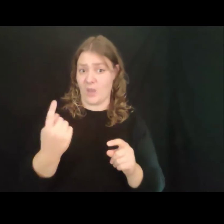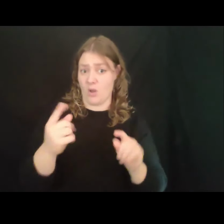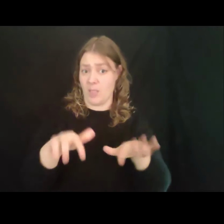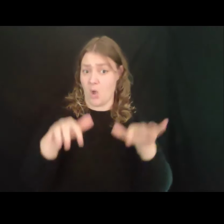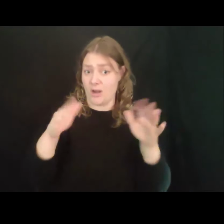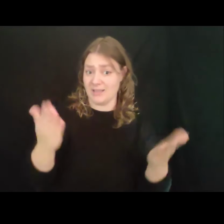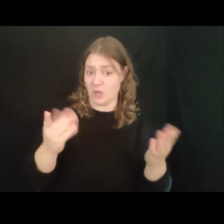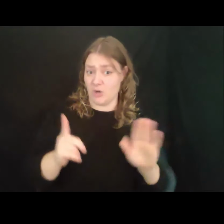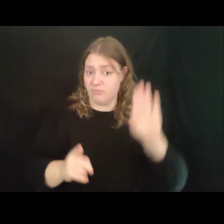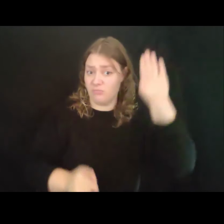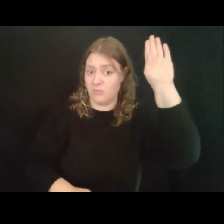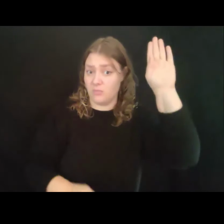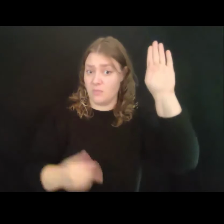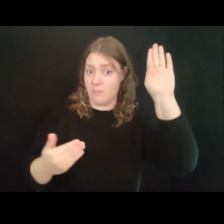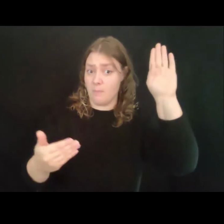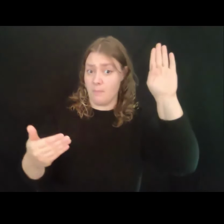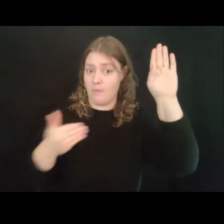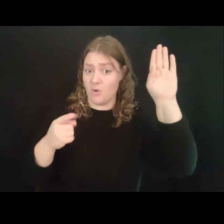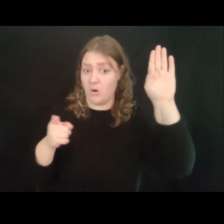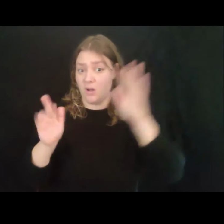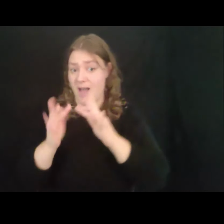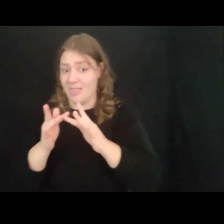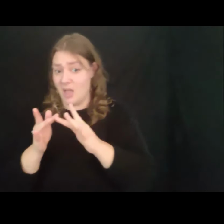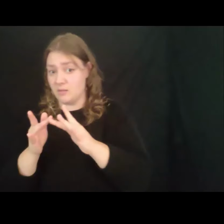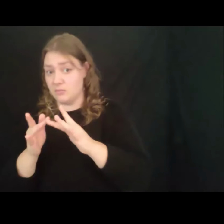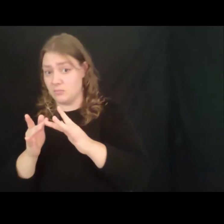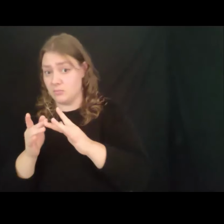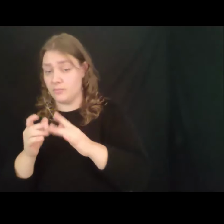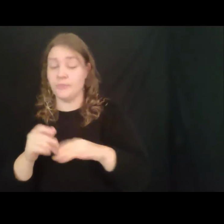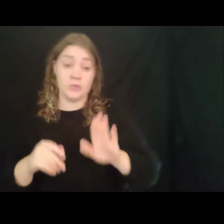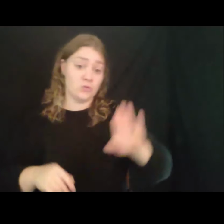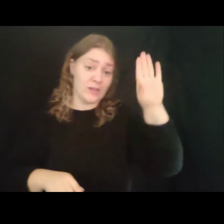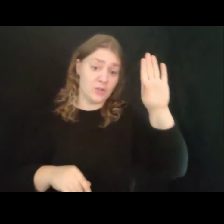I'd like to ask before I move on okay just raise your hand and kened who's over there